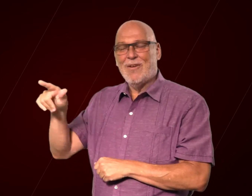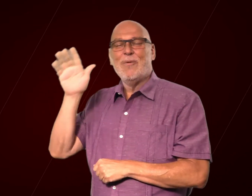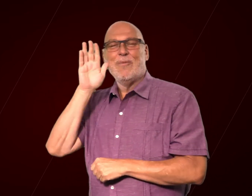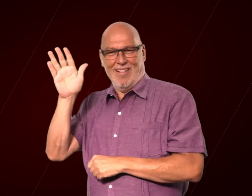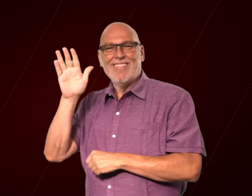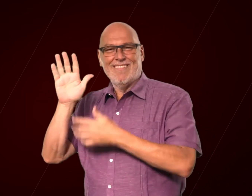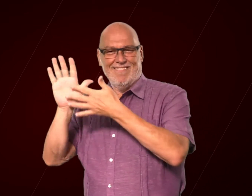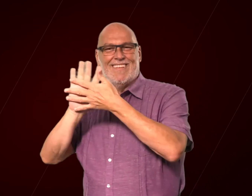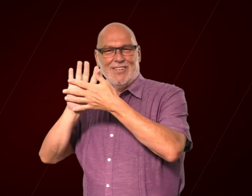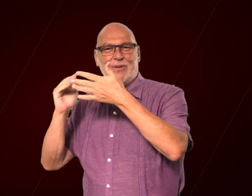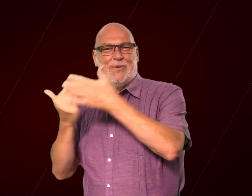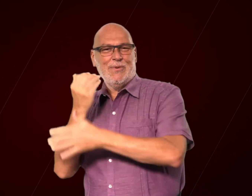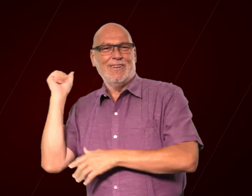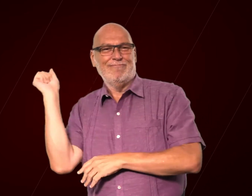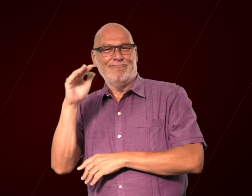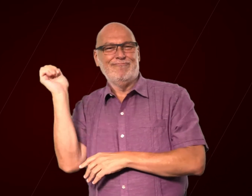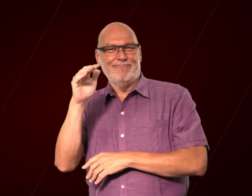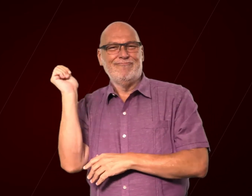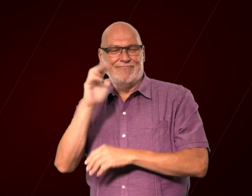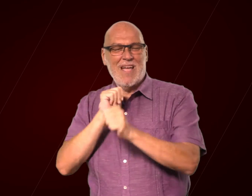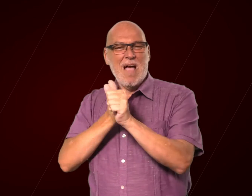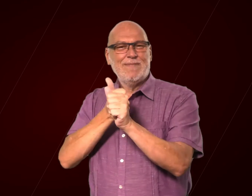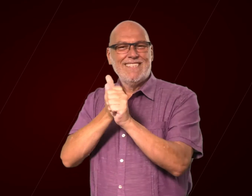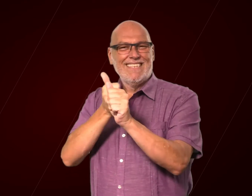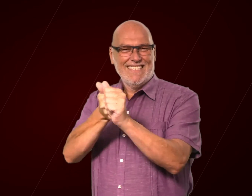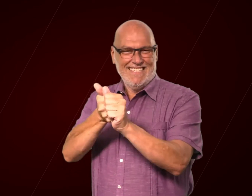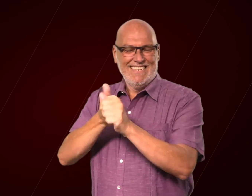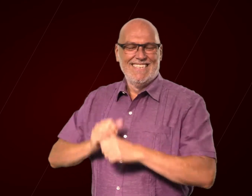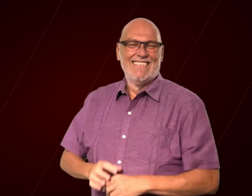to get new video updates!